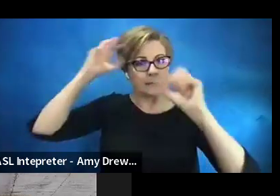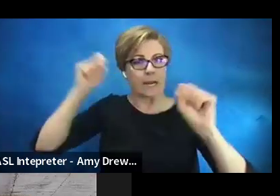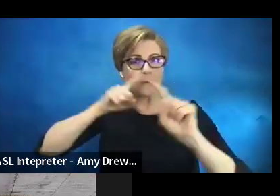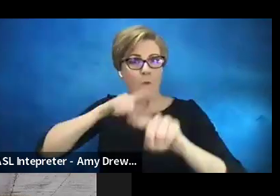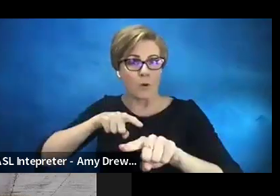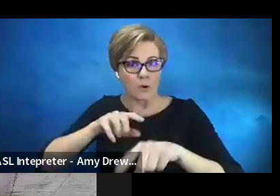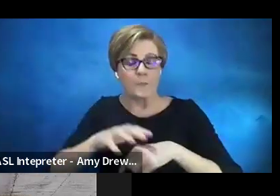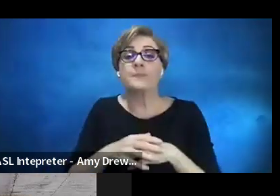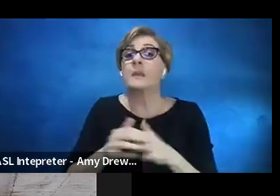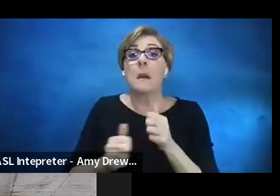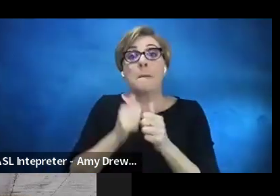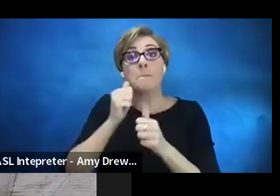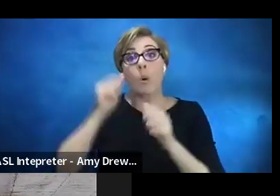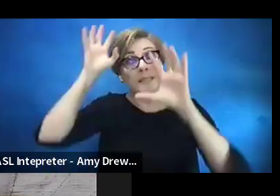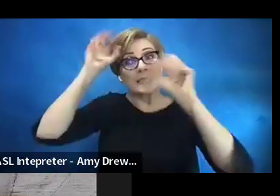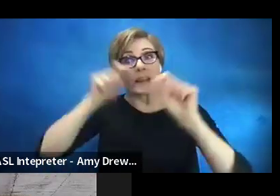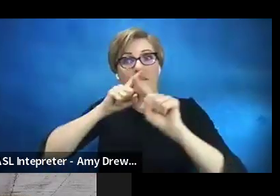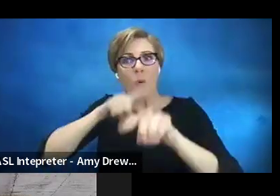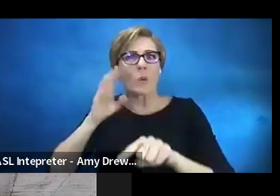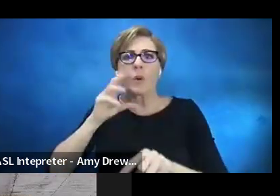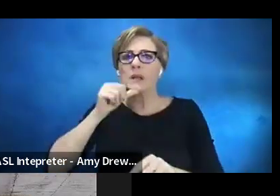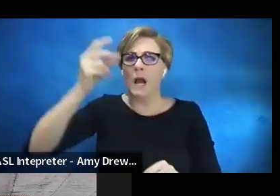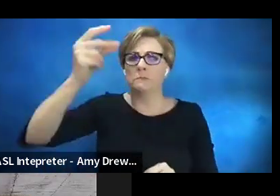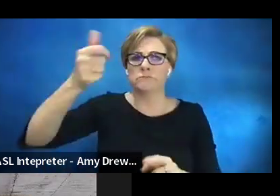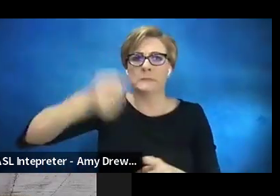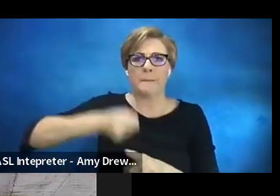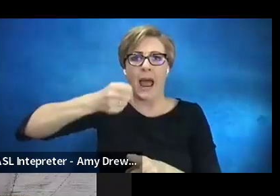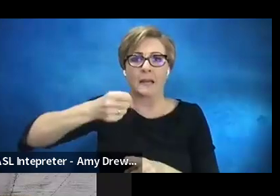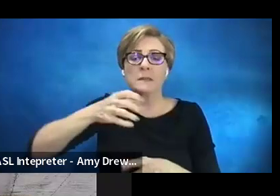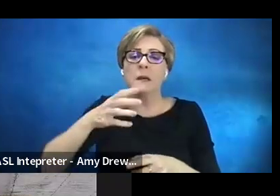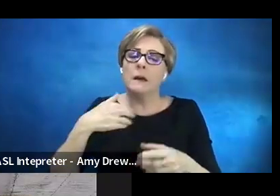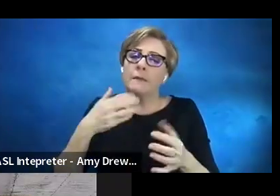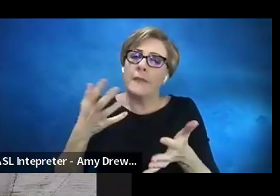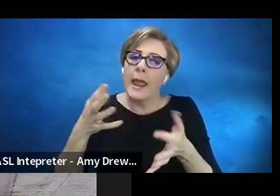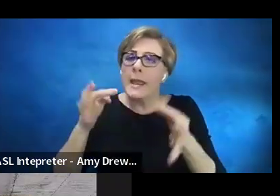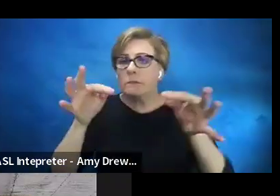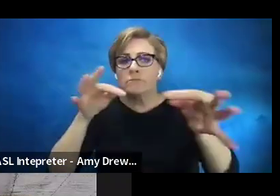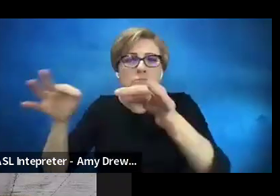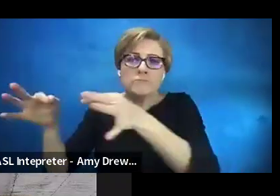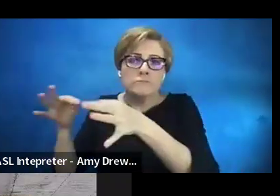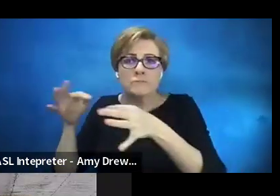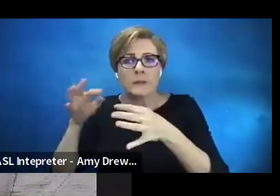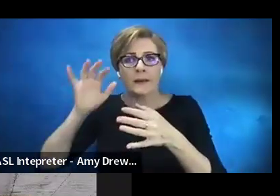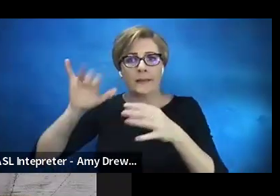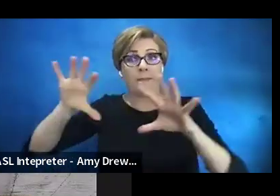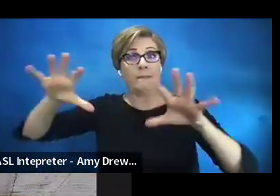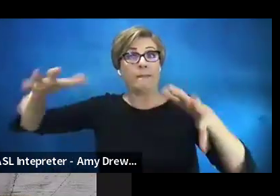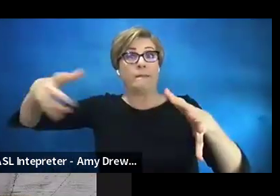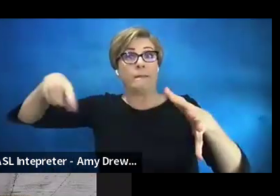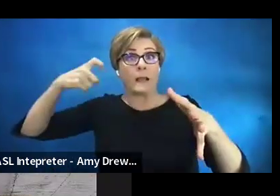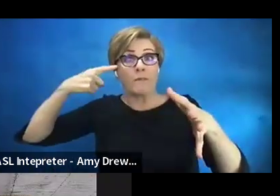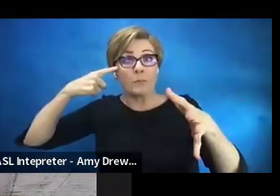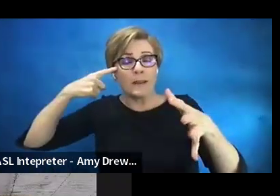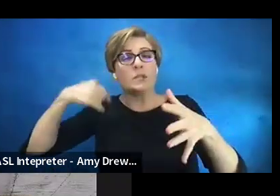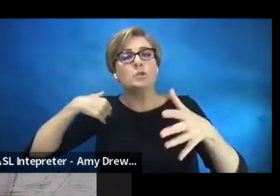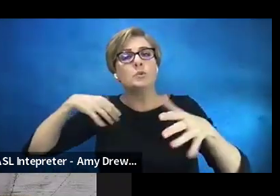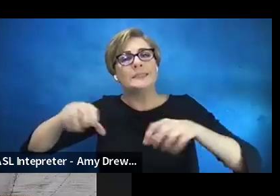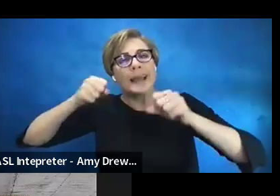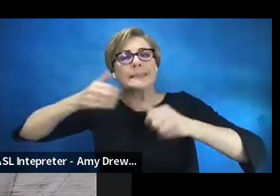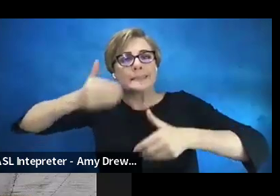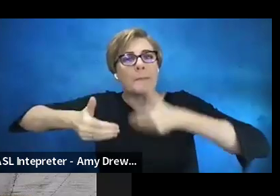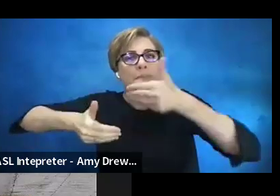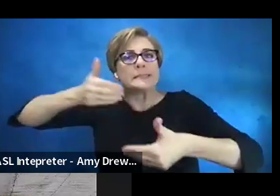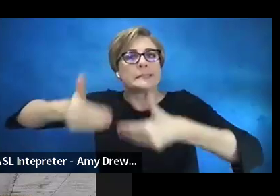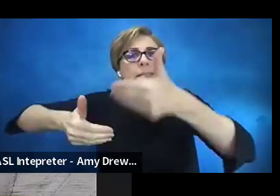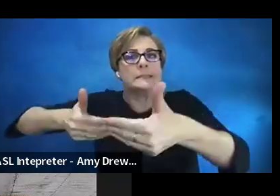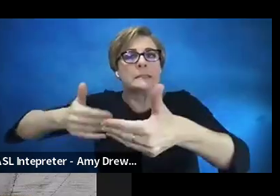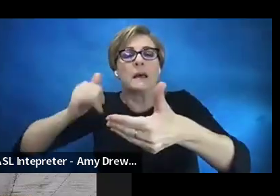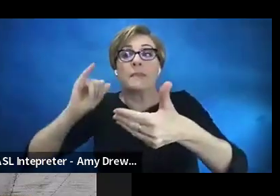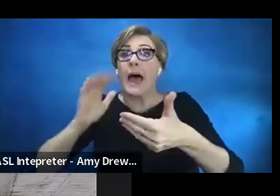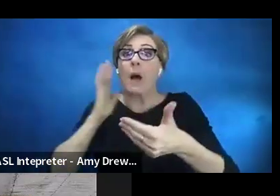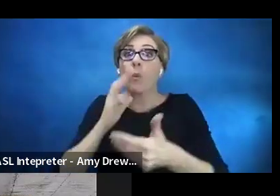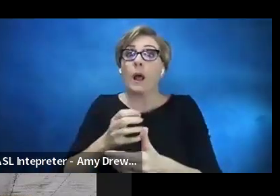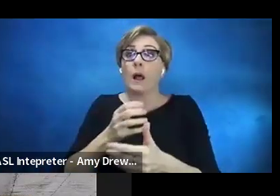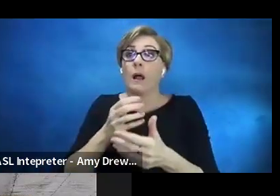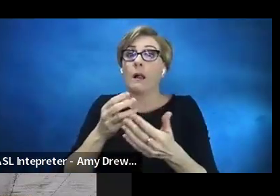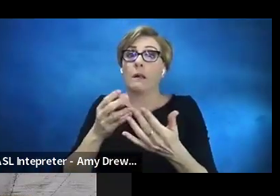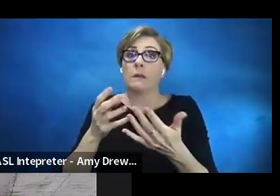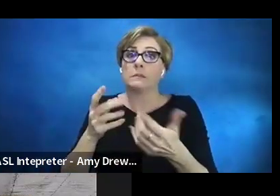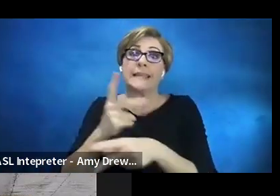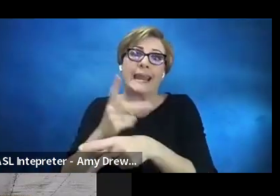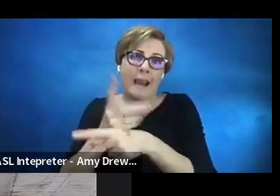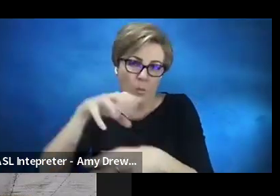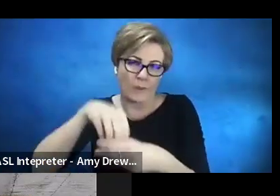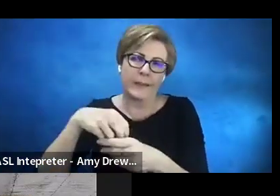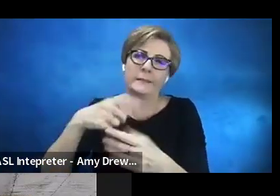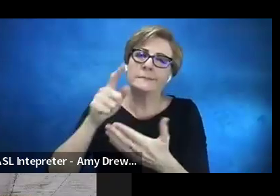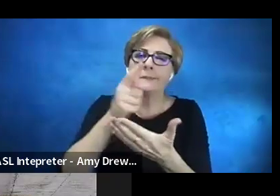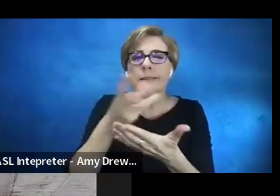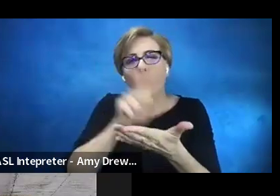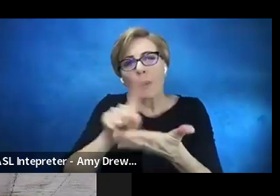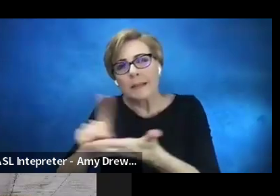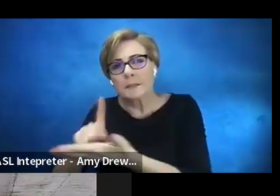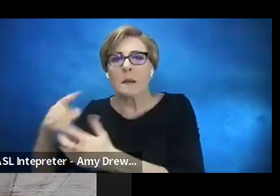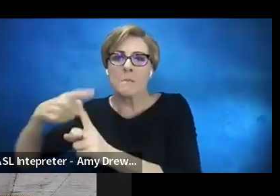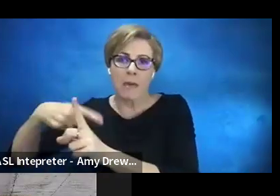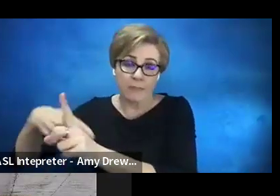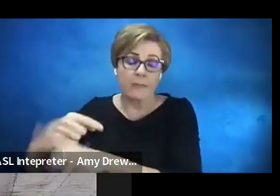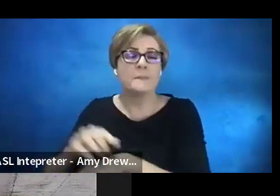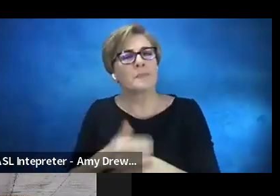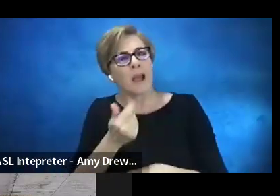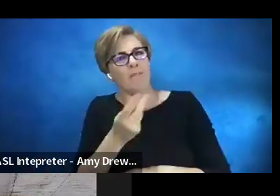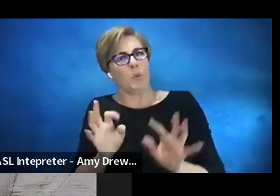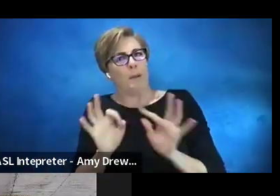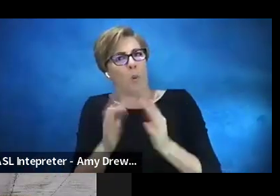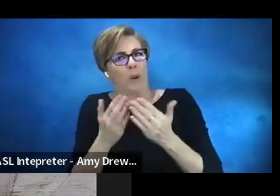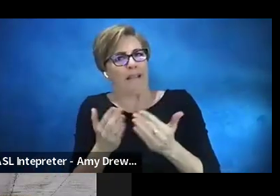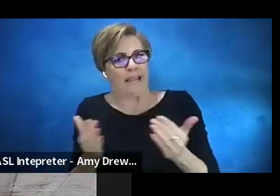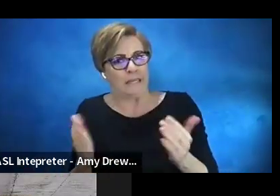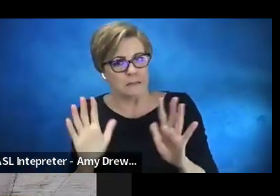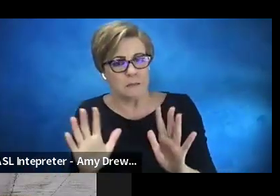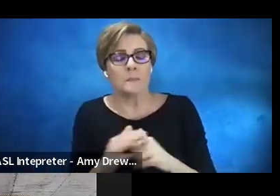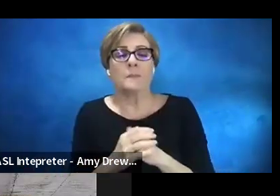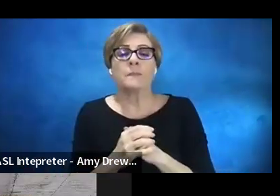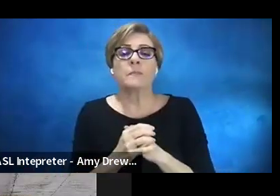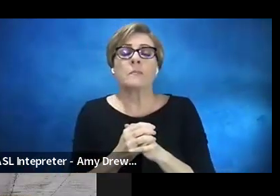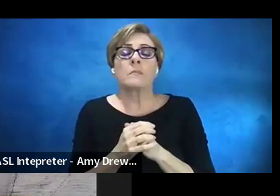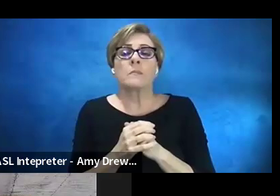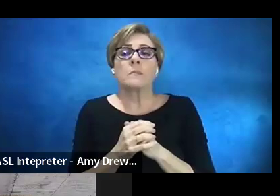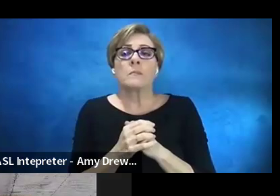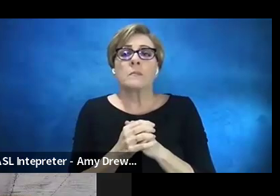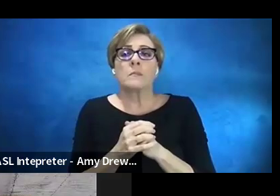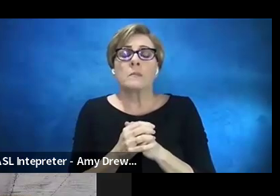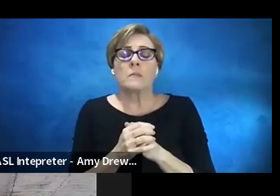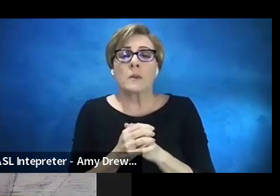And it requires the agencies within the executive branch to go through -- and the EEOC -- to go through their existing regulations and take steps to get rid of the existing disparate impact regulations they have to the extent possible. So that's the basic idea of the executive order.